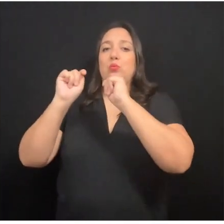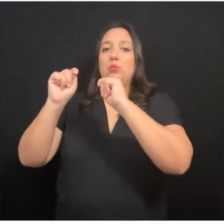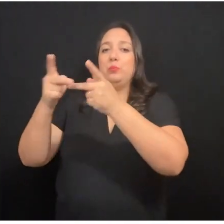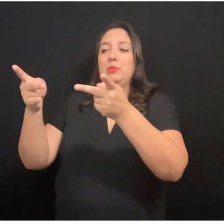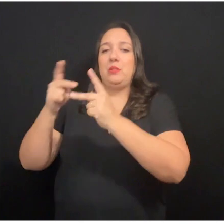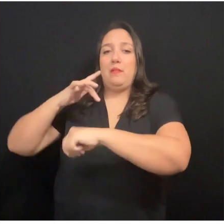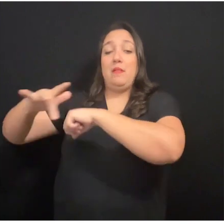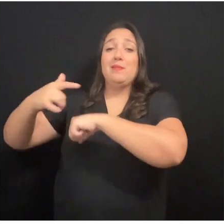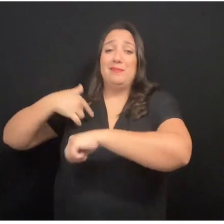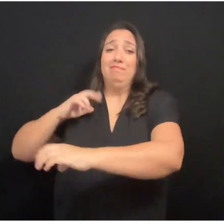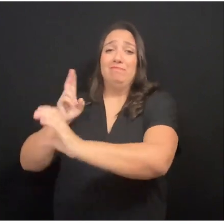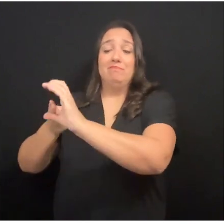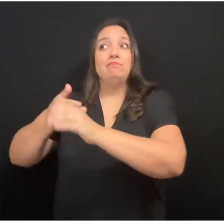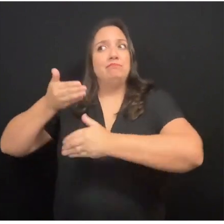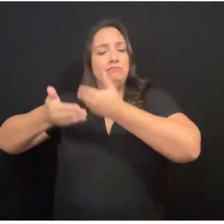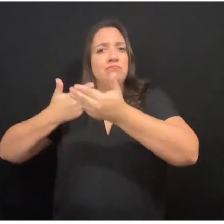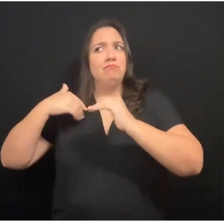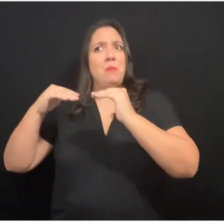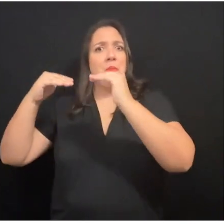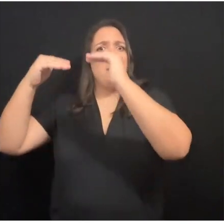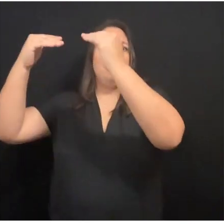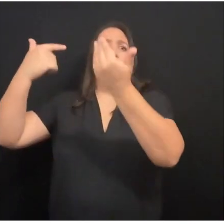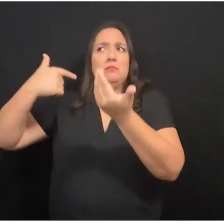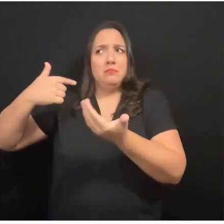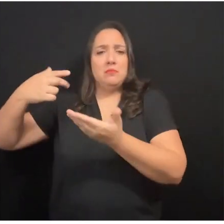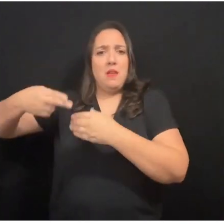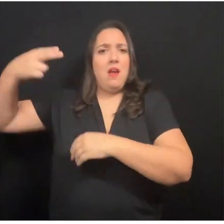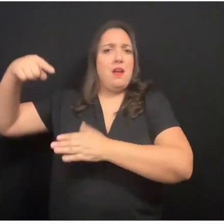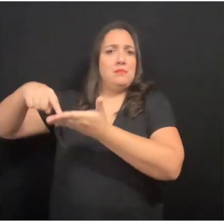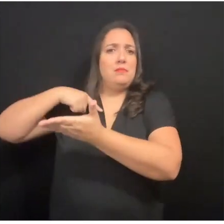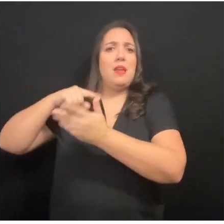and eventually I became the highest paid tutor, which was really cool.